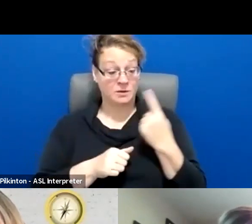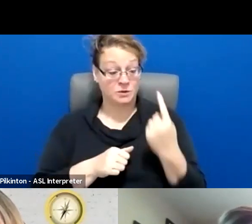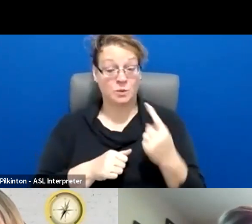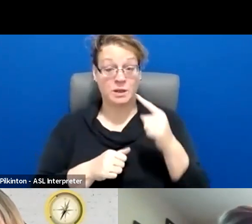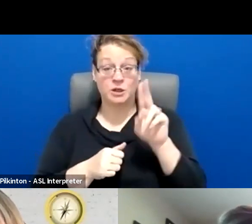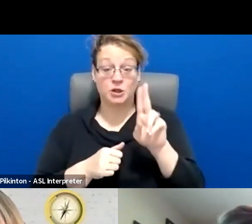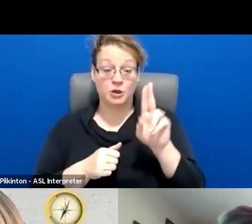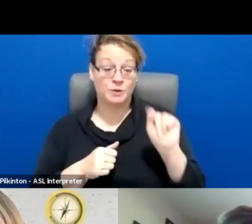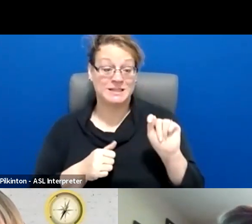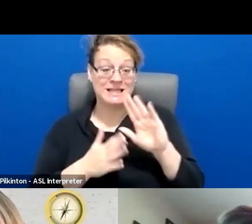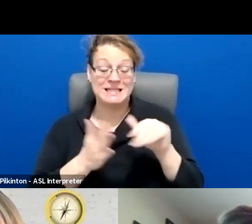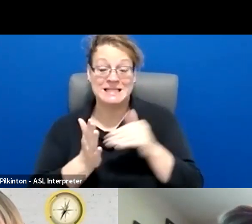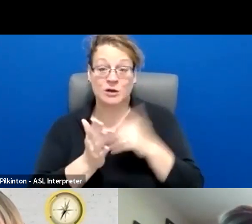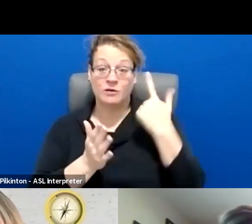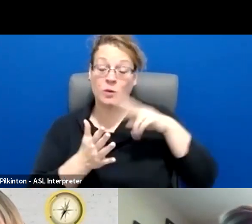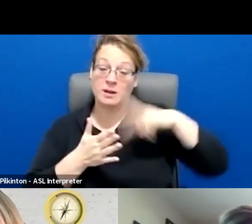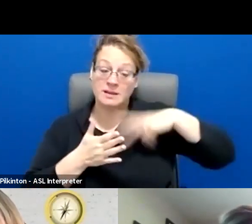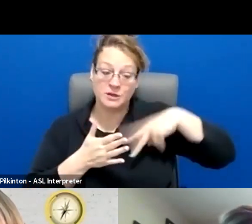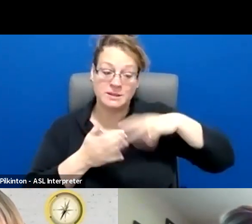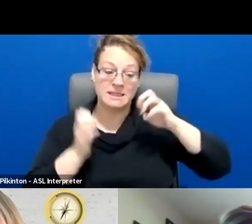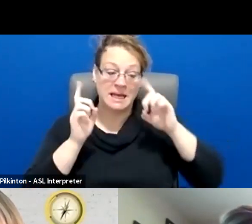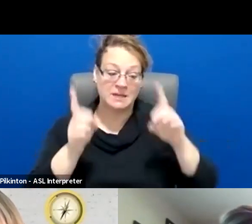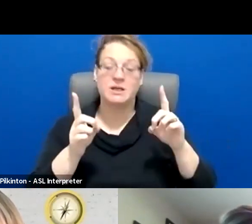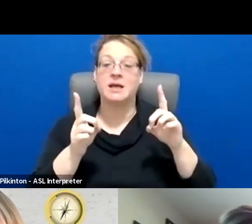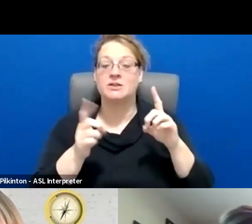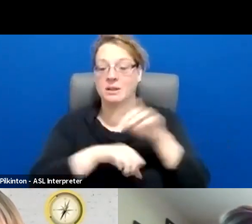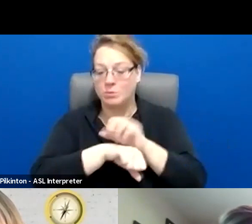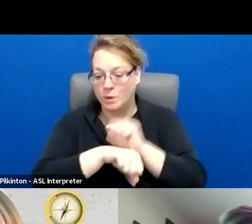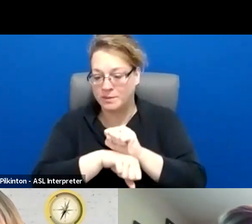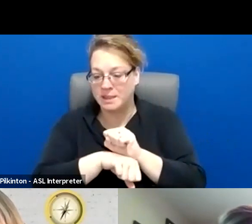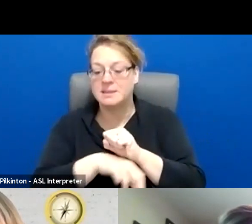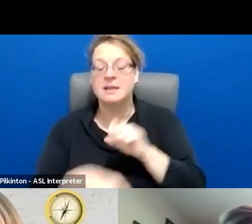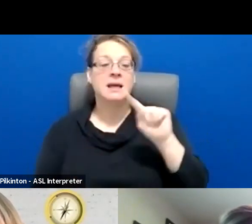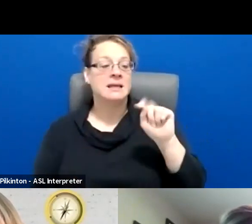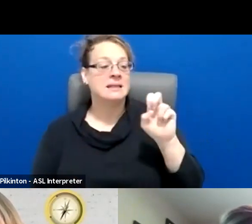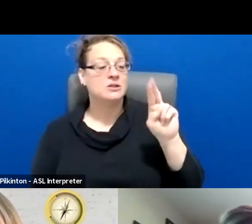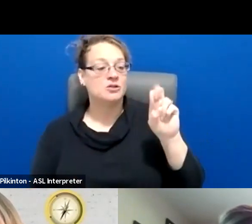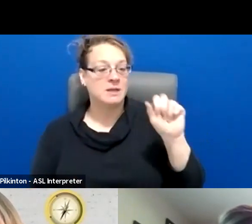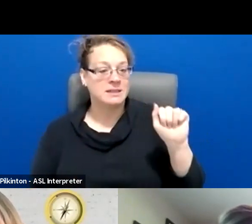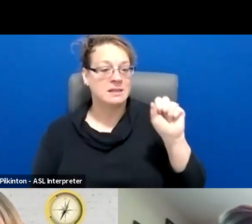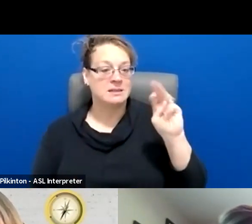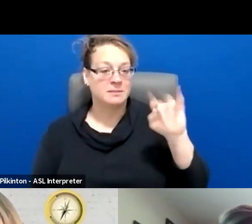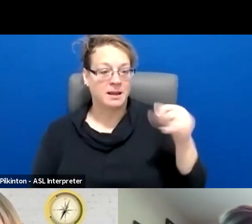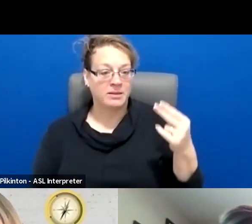In 15 years prior to that. As I have been doing this with United Healthcare for 10 years. It is connecting with partners in Northeast Tennessee.